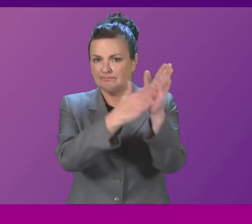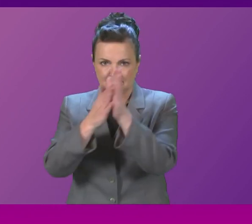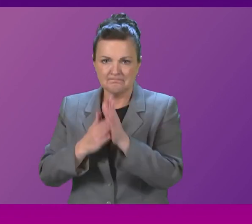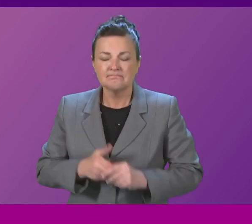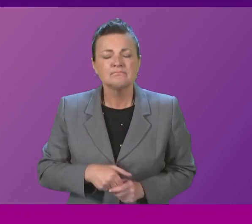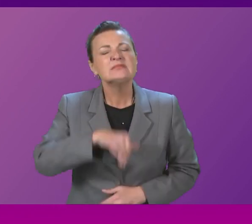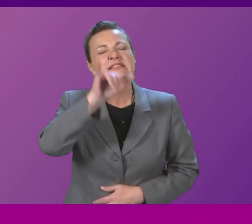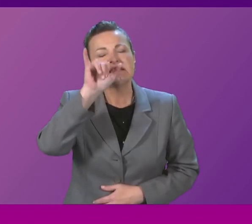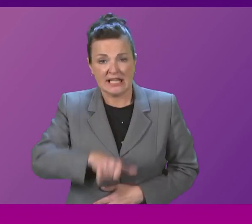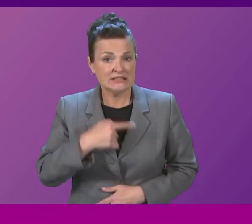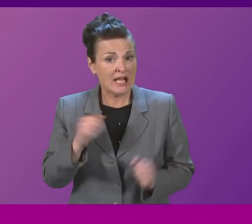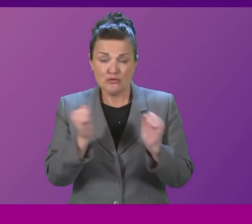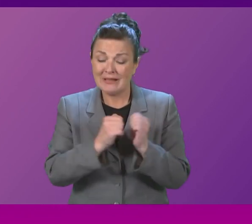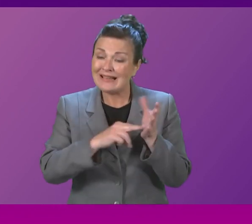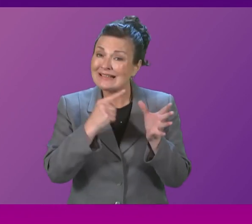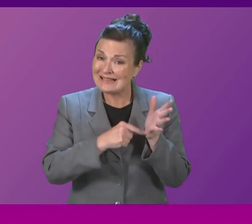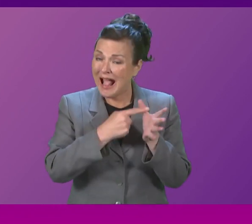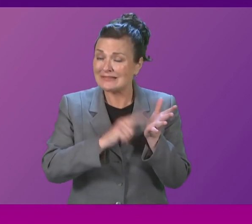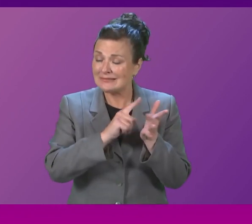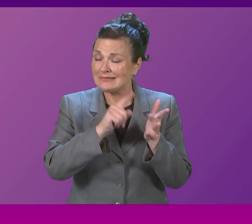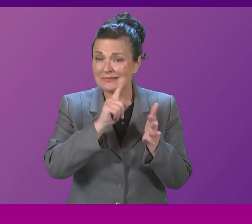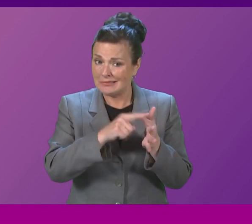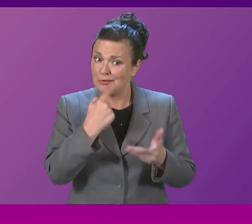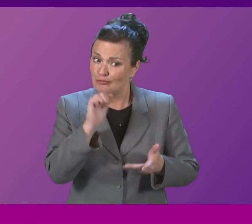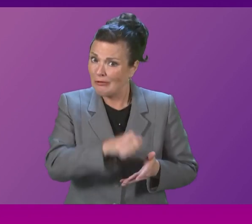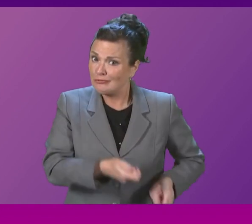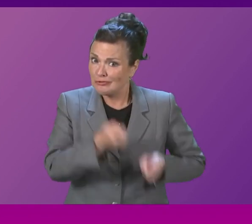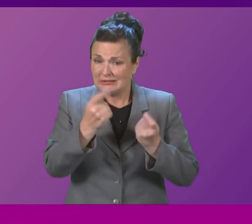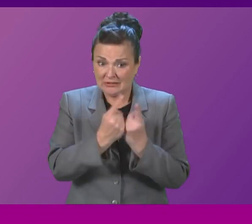Natalie Don is absolutely right to raise the issue. Those figures are really alarming.